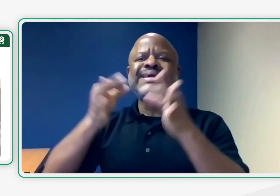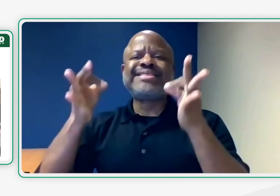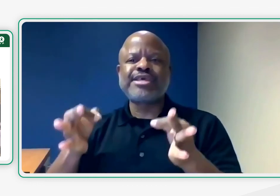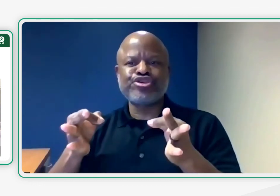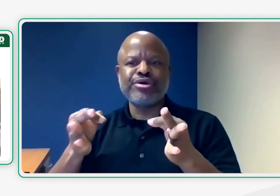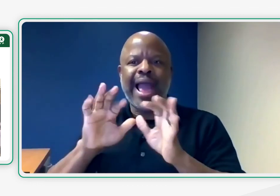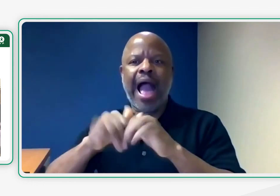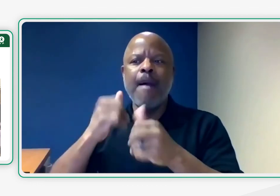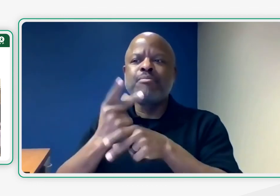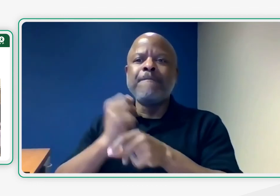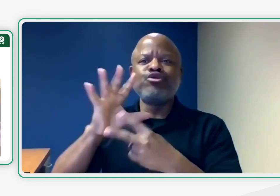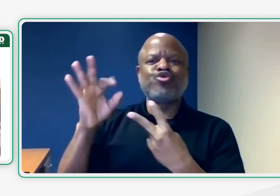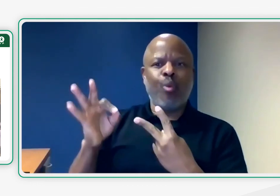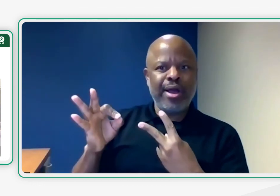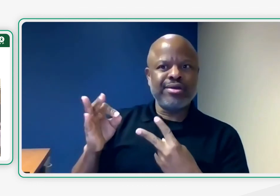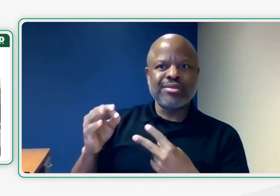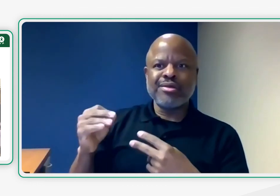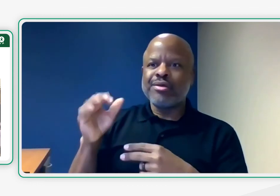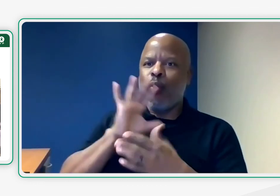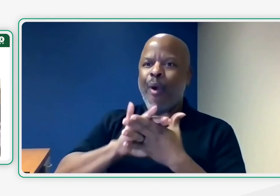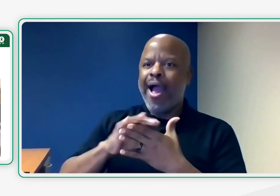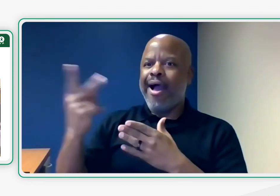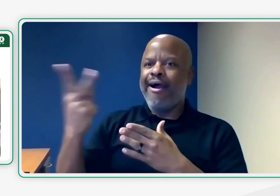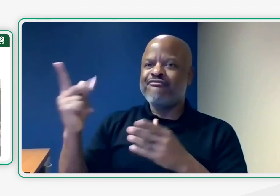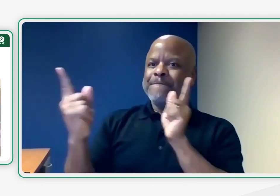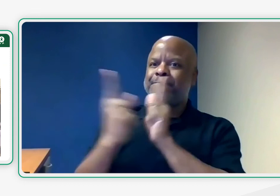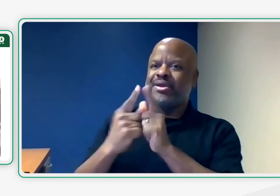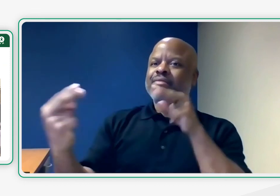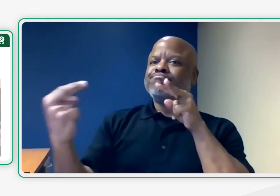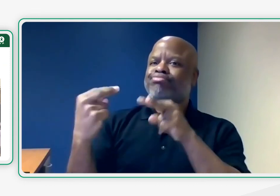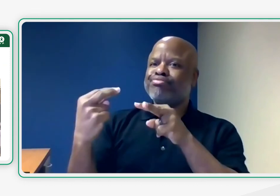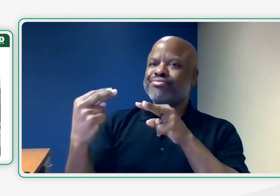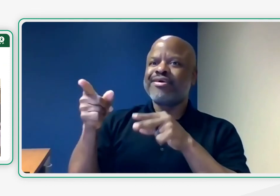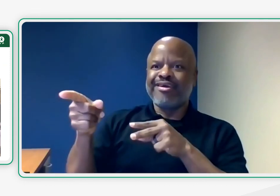and tendencies, and how people make decisions, and how we will make choices